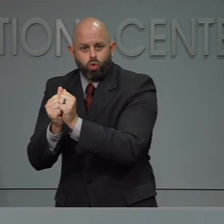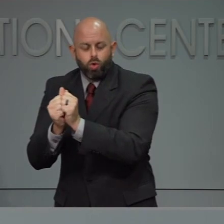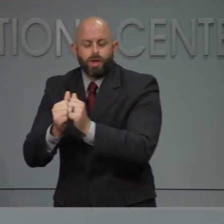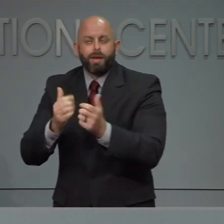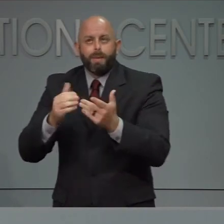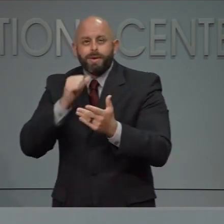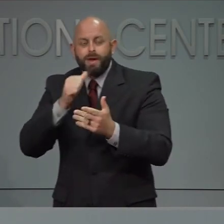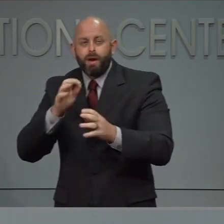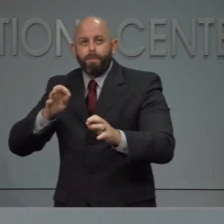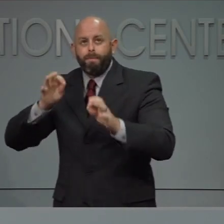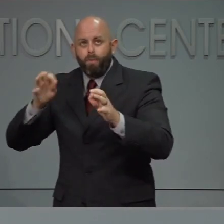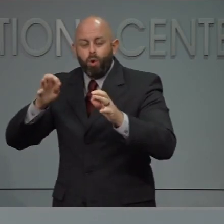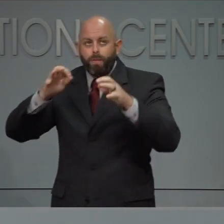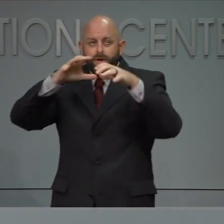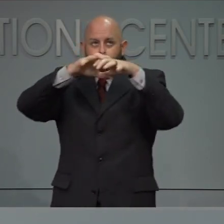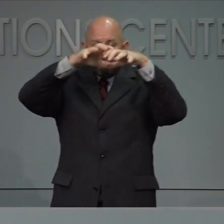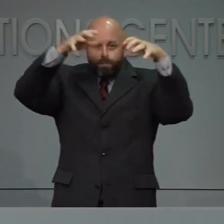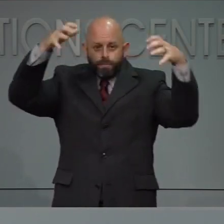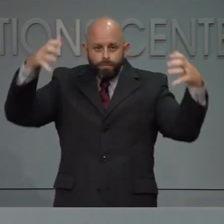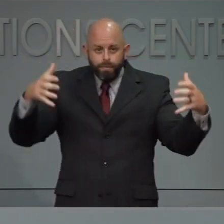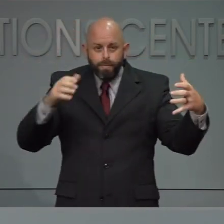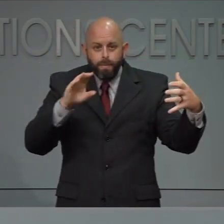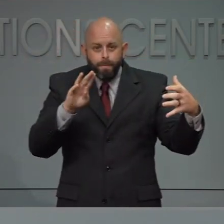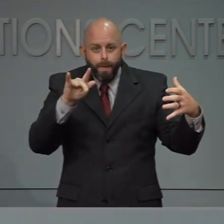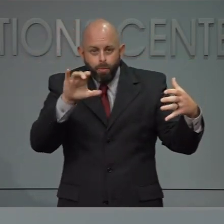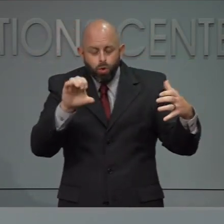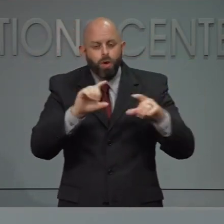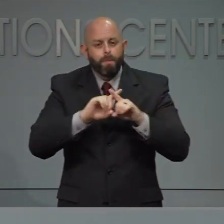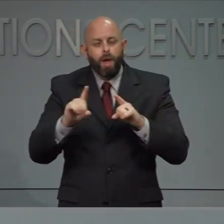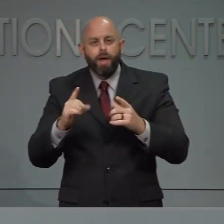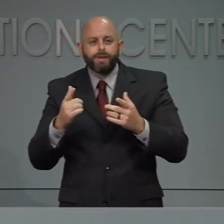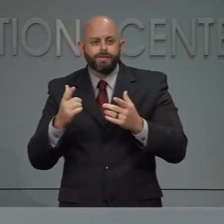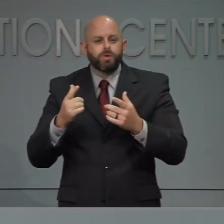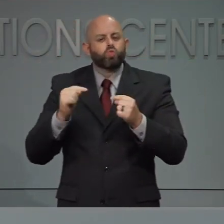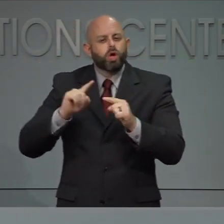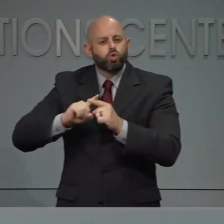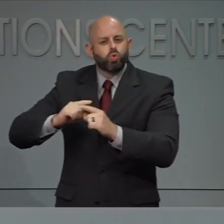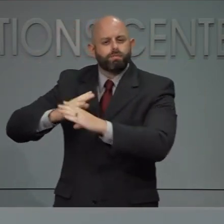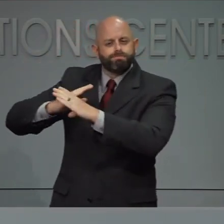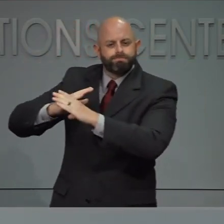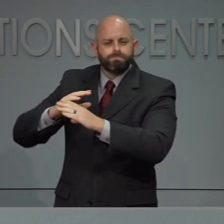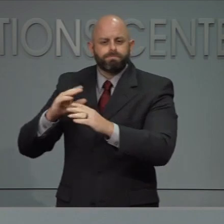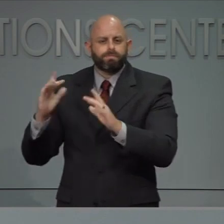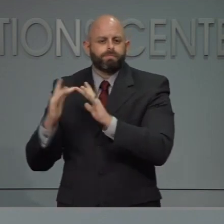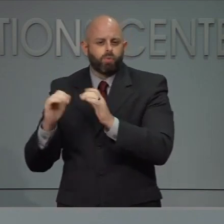NOT BE A PERFECT BUBBLE, BUT BUBBLE LIKE ACTIVITIES AND THOSE ARE THE KINDS OF THINGS AVOIDING LARGE GET IN IS THE